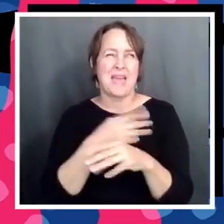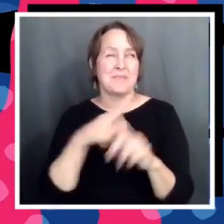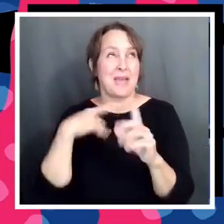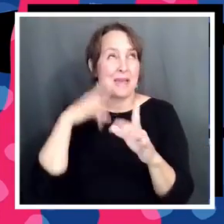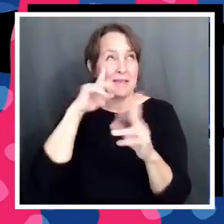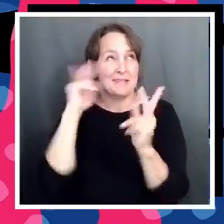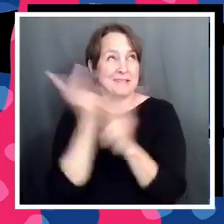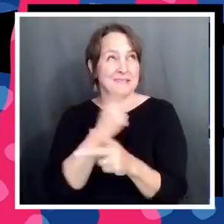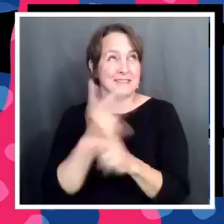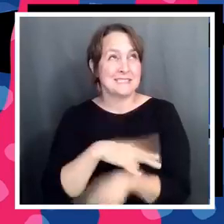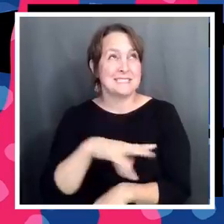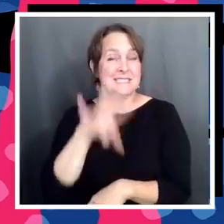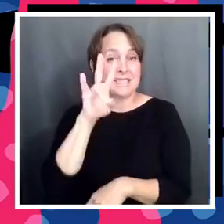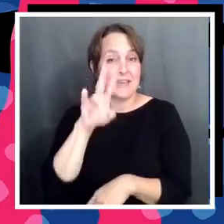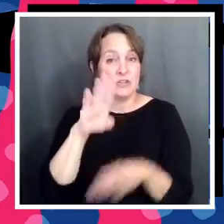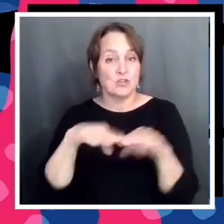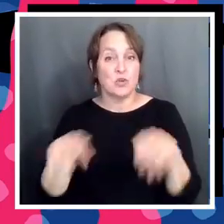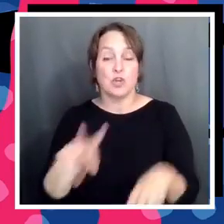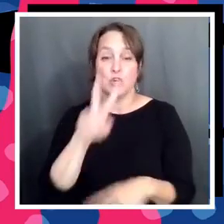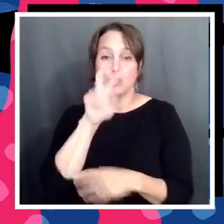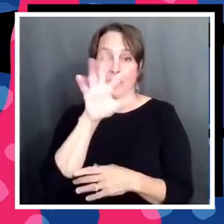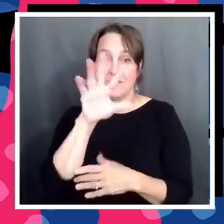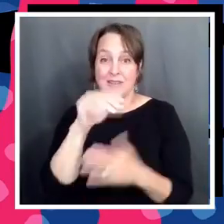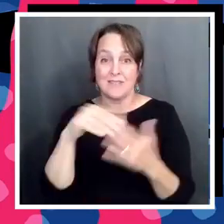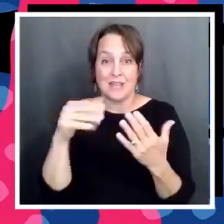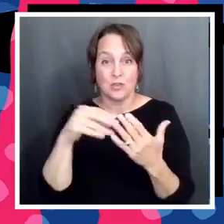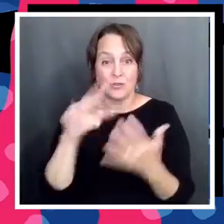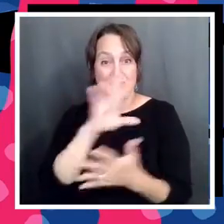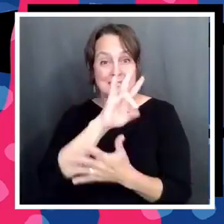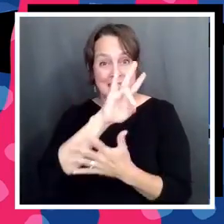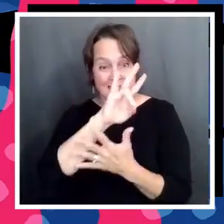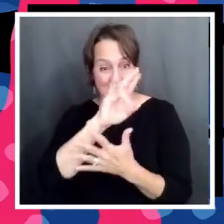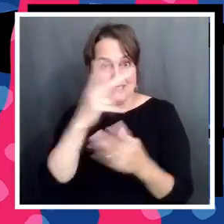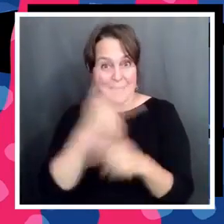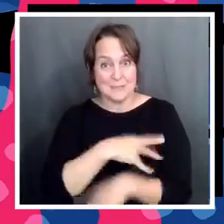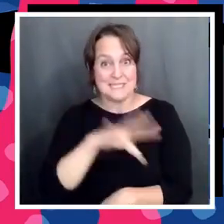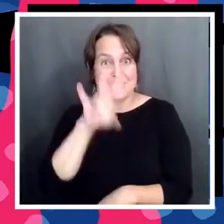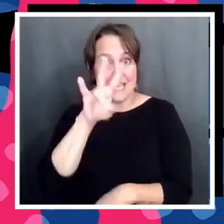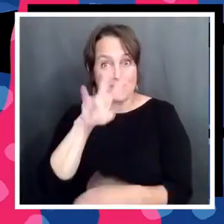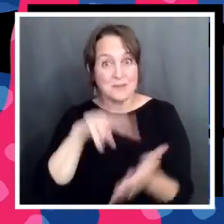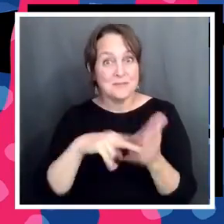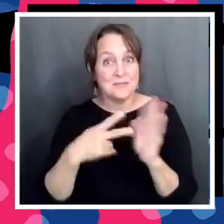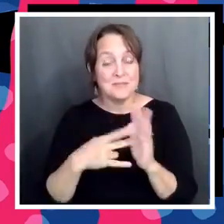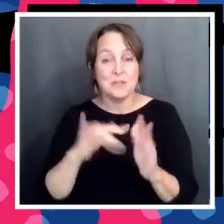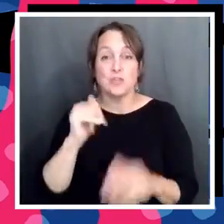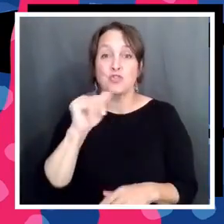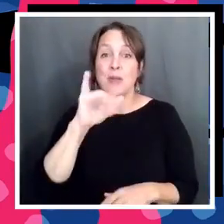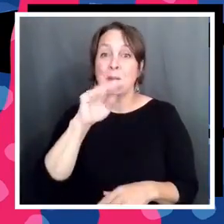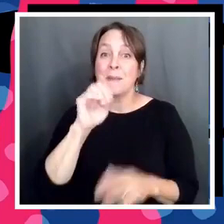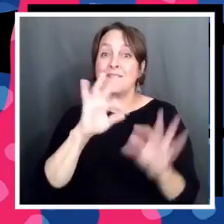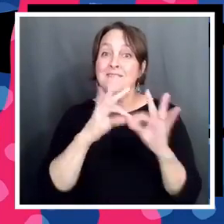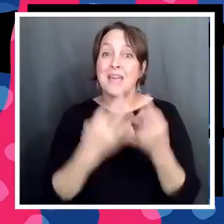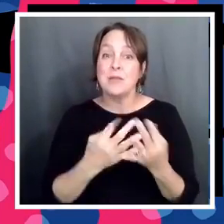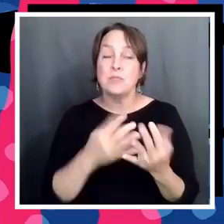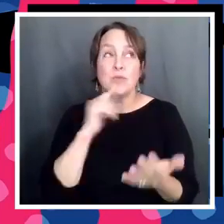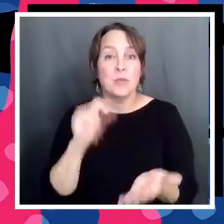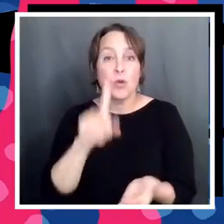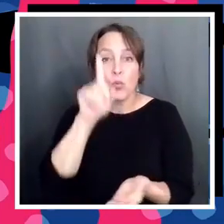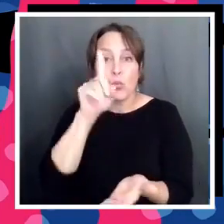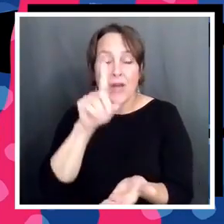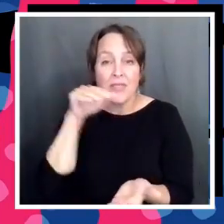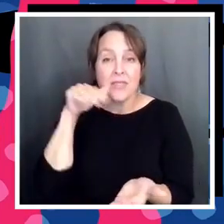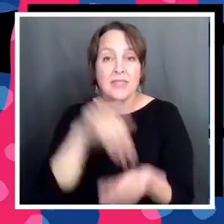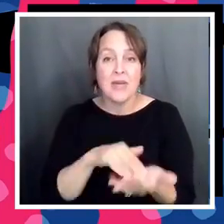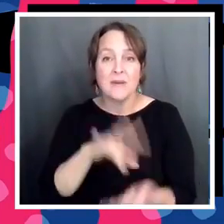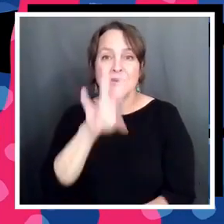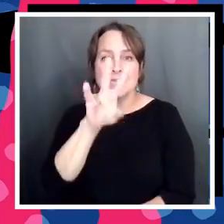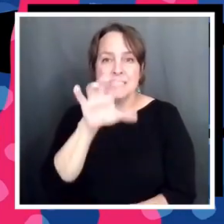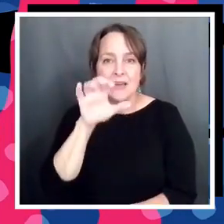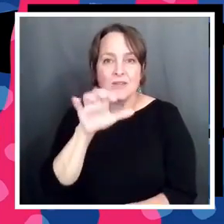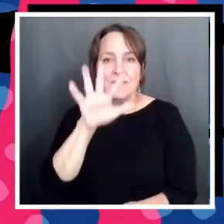DOLLAR MAKES A BIG DIFFERENCE.